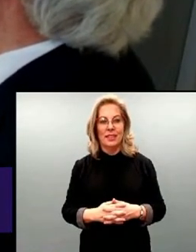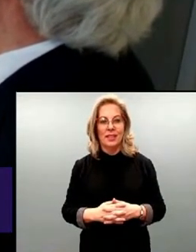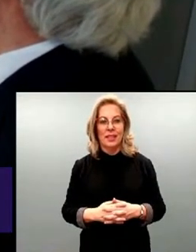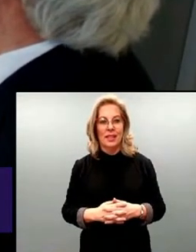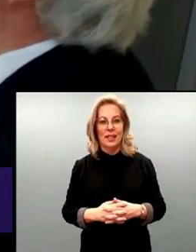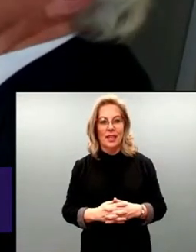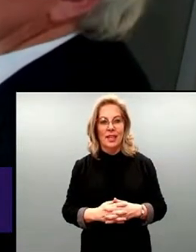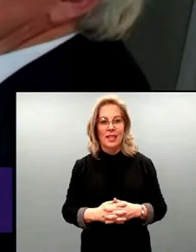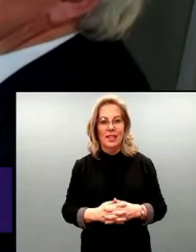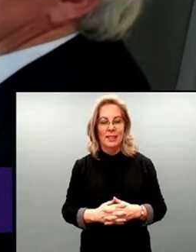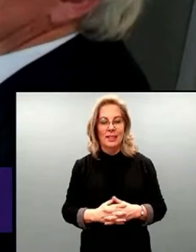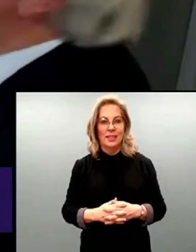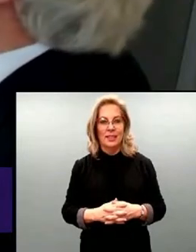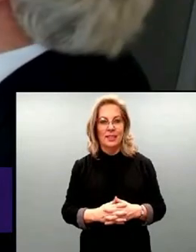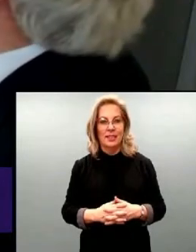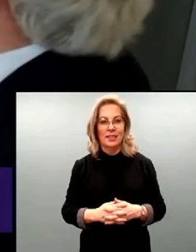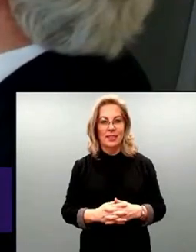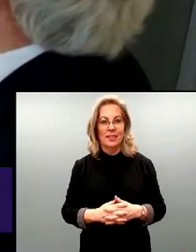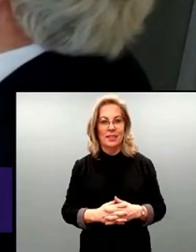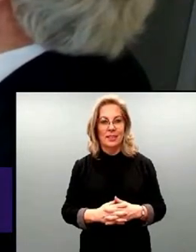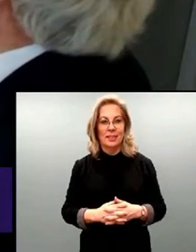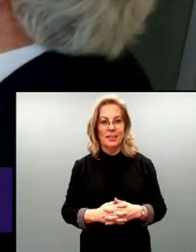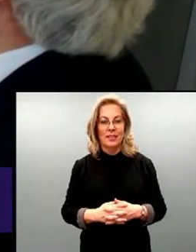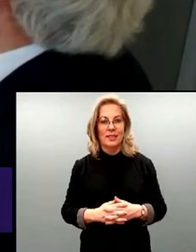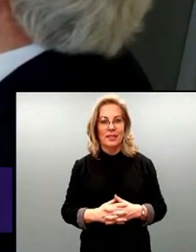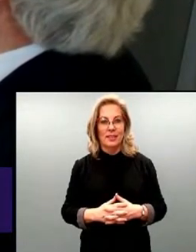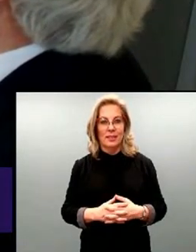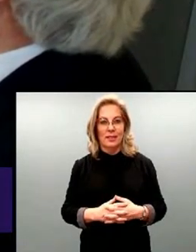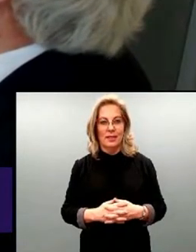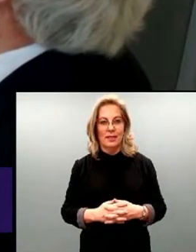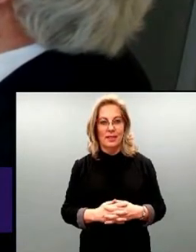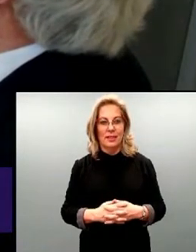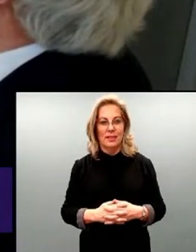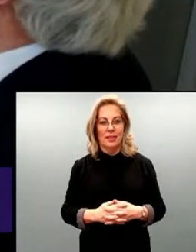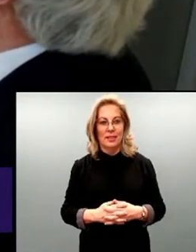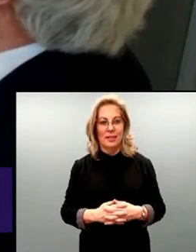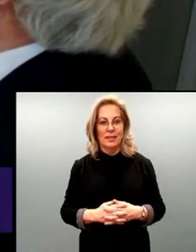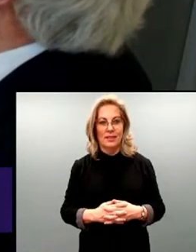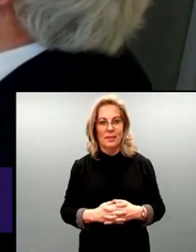In relation to visual alarms, it would help everyone in the prison to be able to know